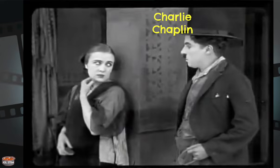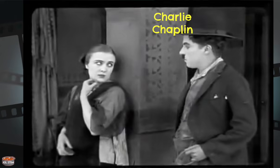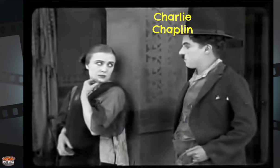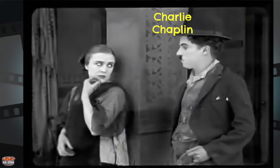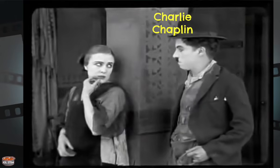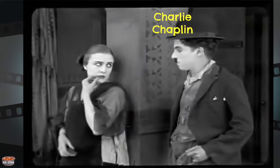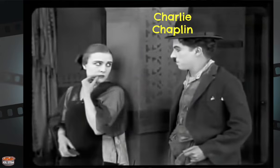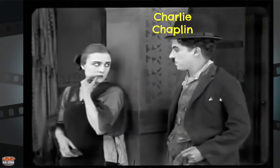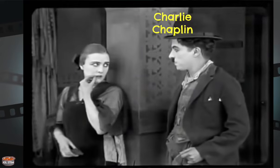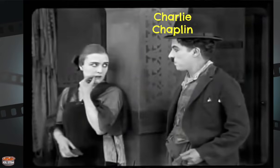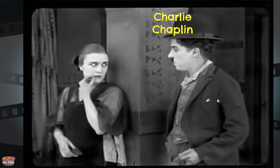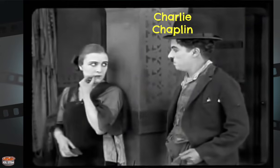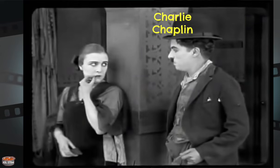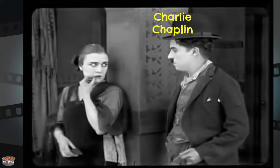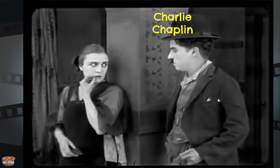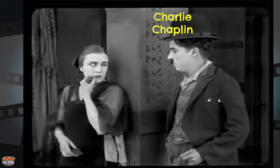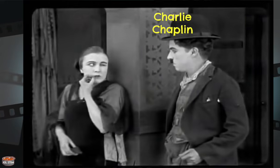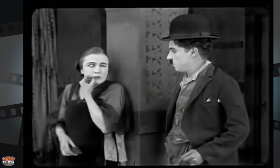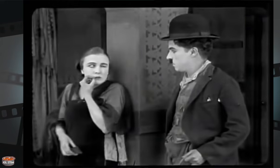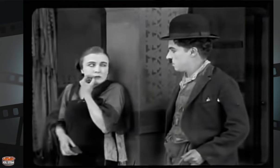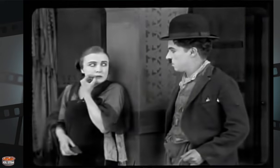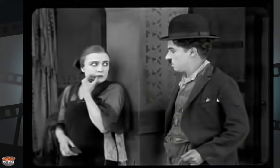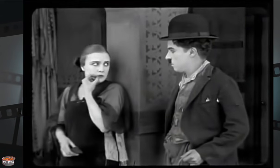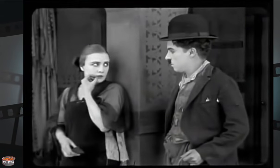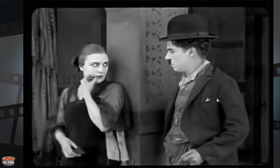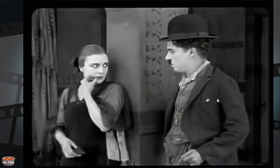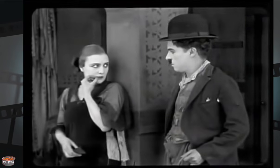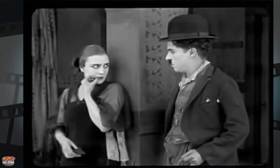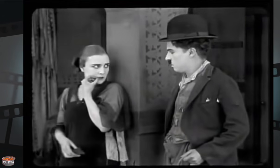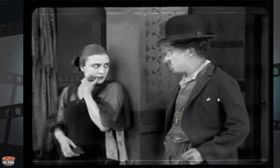(romantic violin )